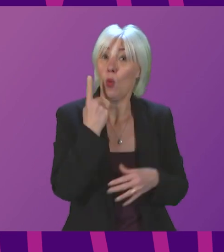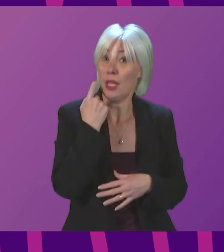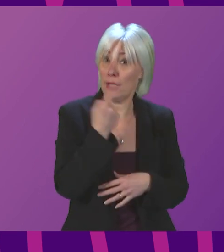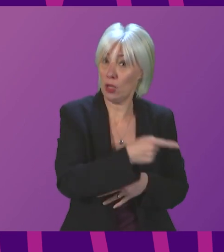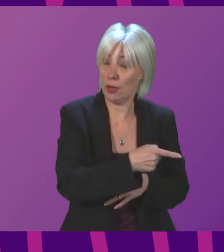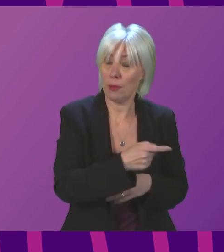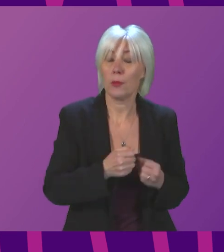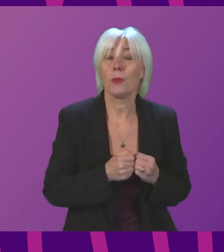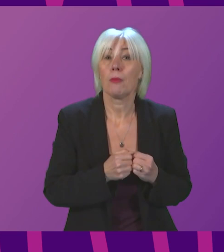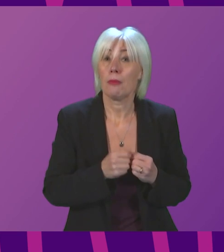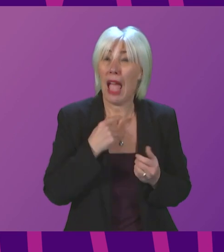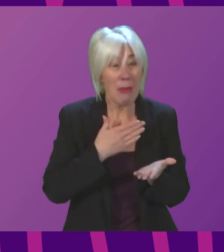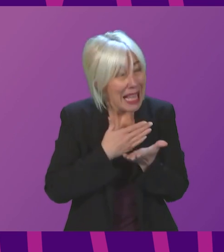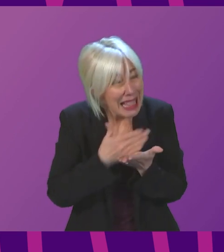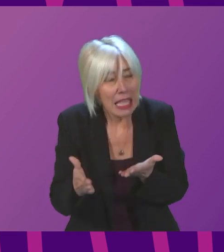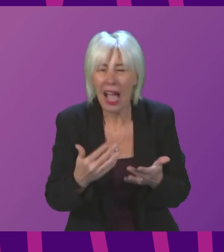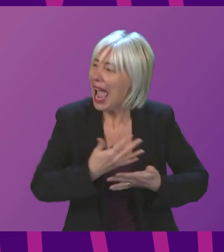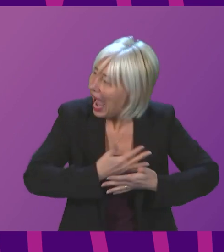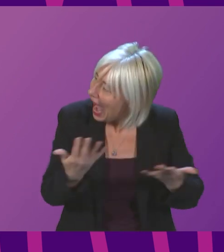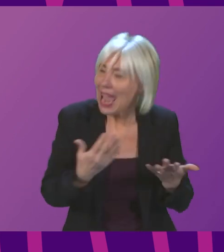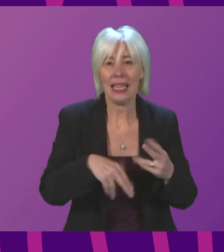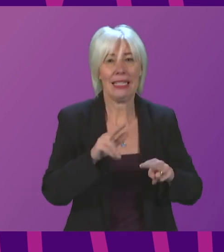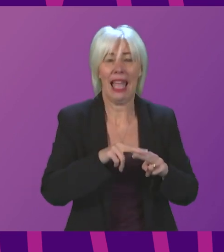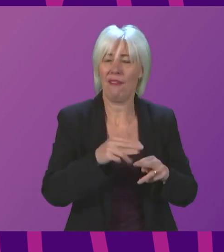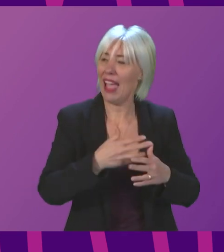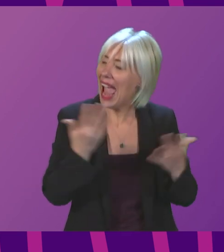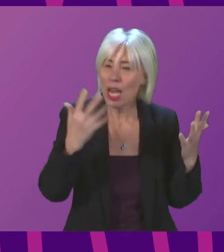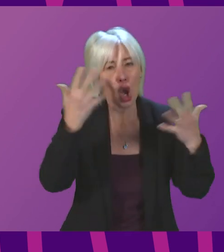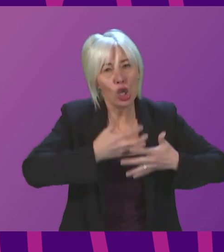I have made it very clear that any member of staff who has concerns and feels that those